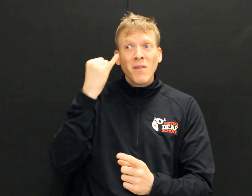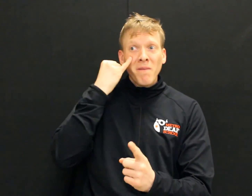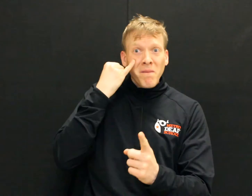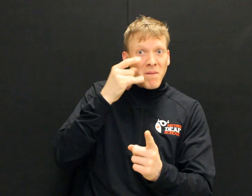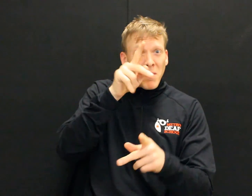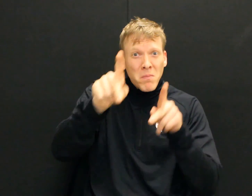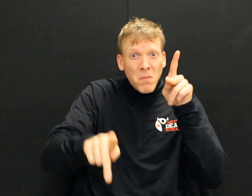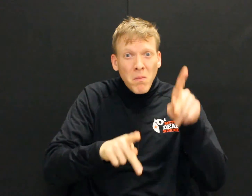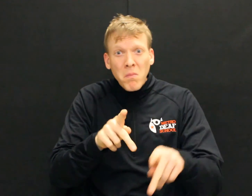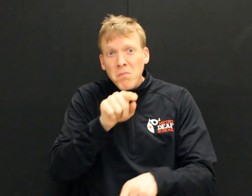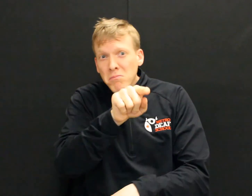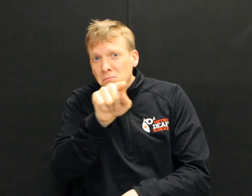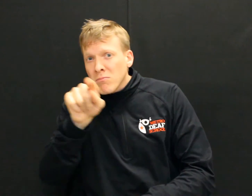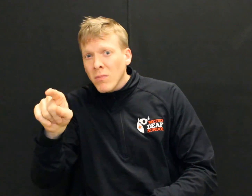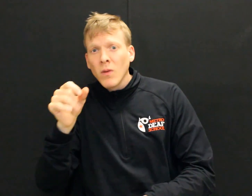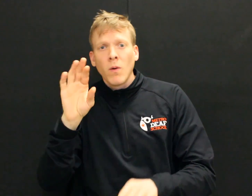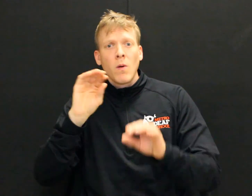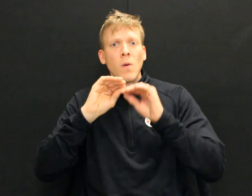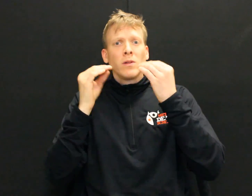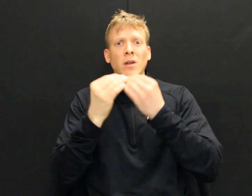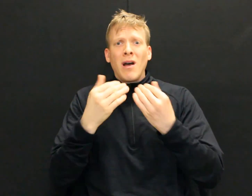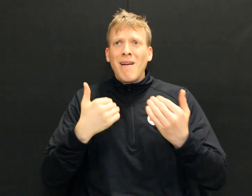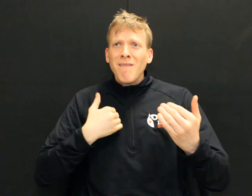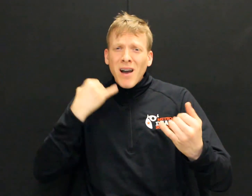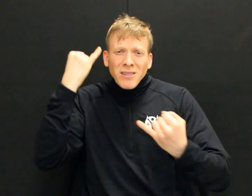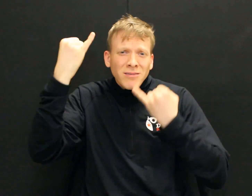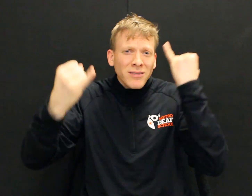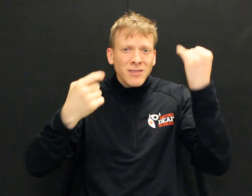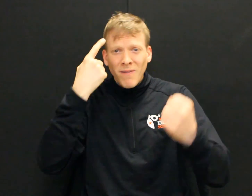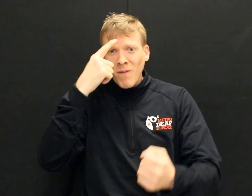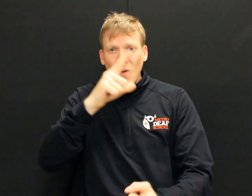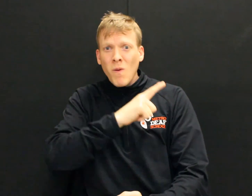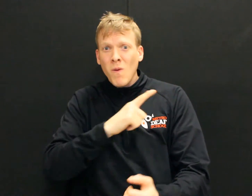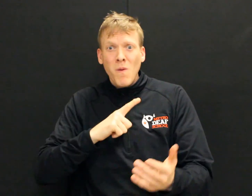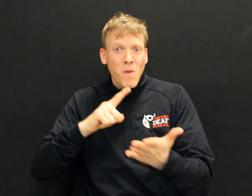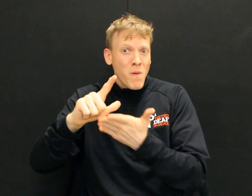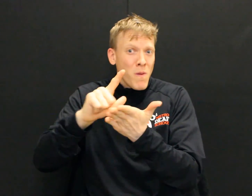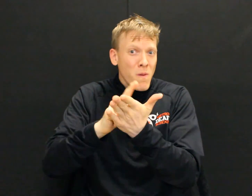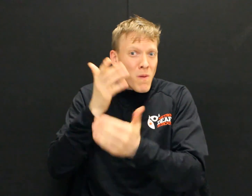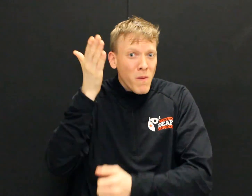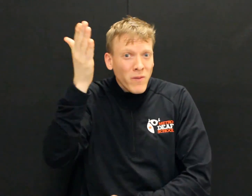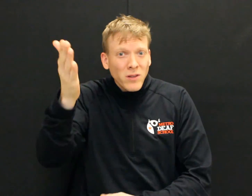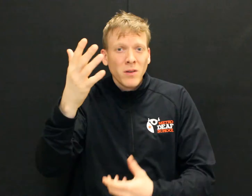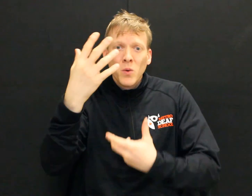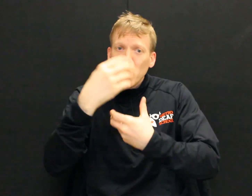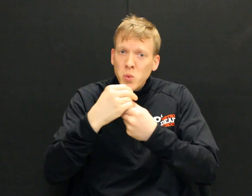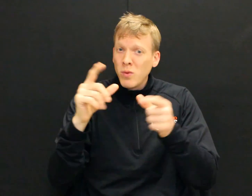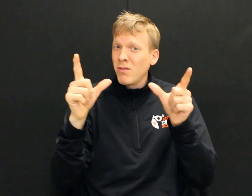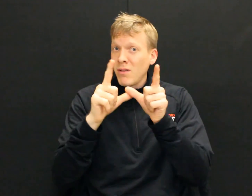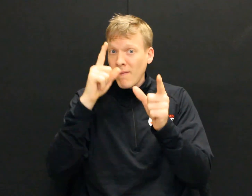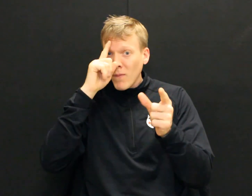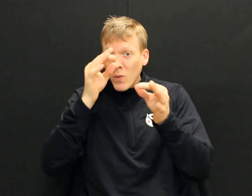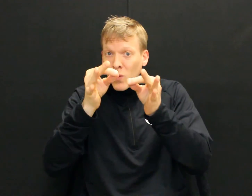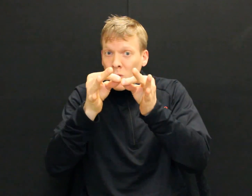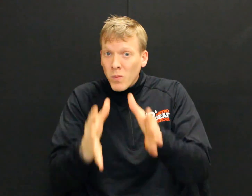If there are individuals or organizations who have ideas for legislation, including licensing for interpreters,